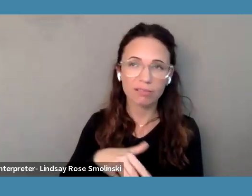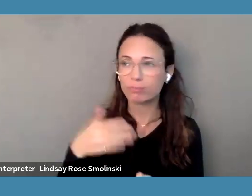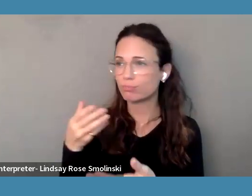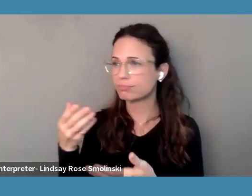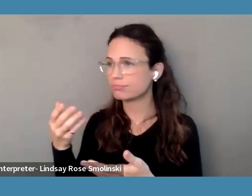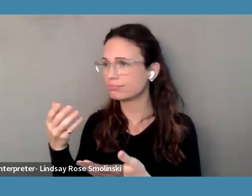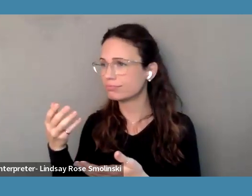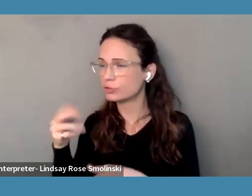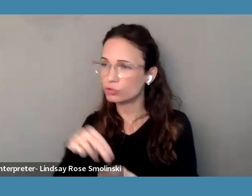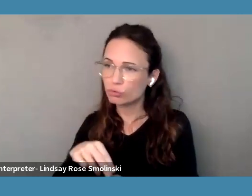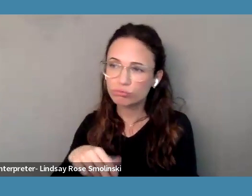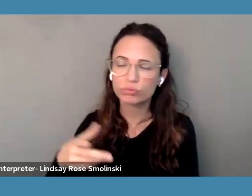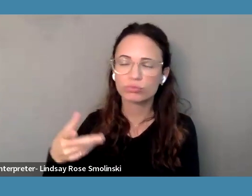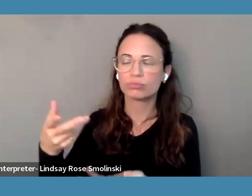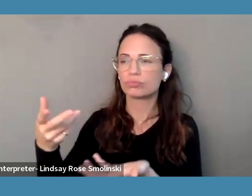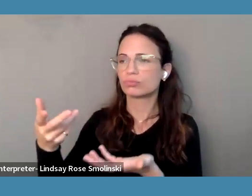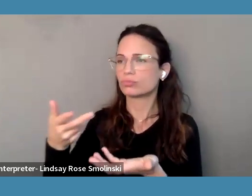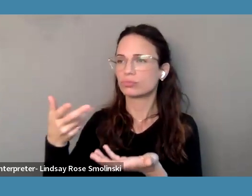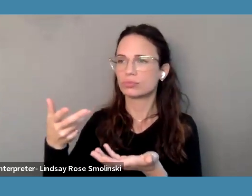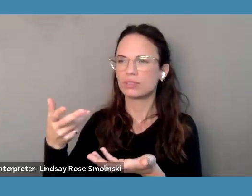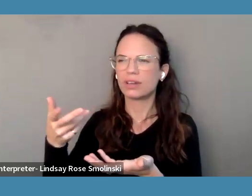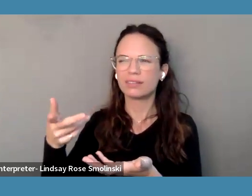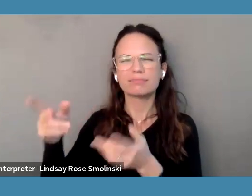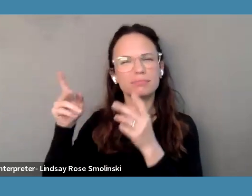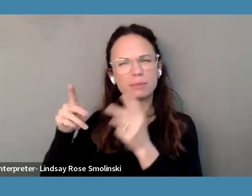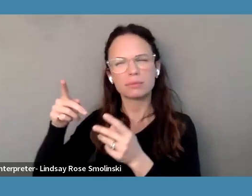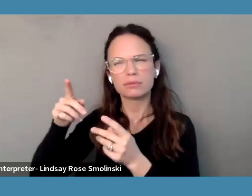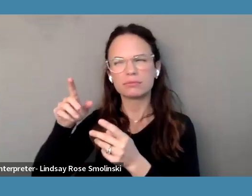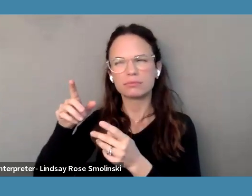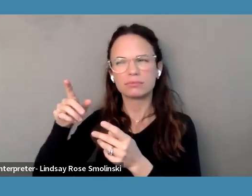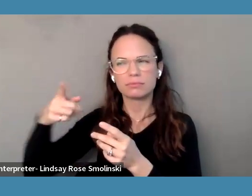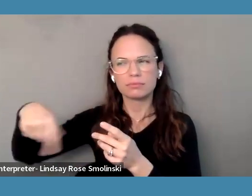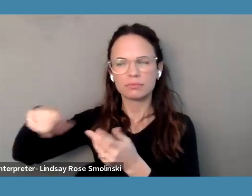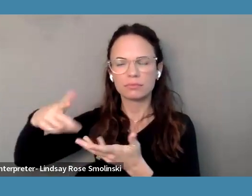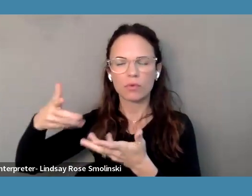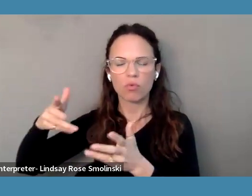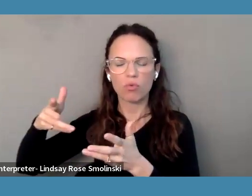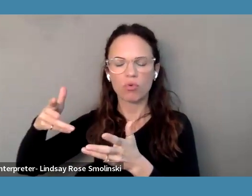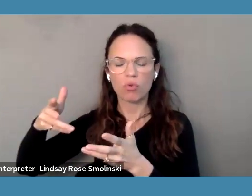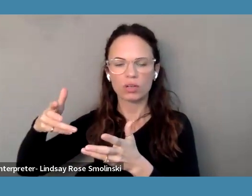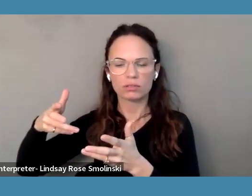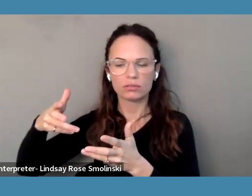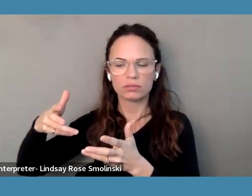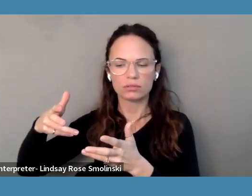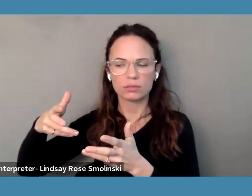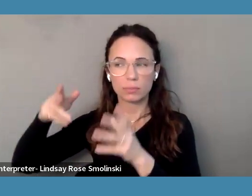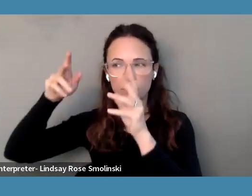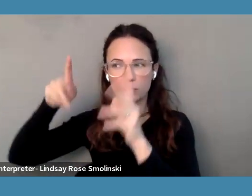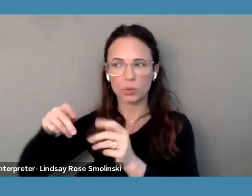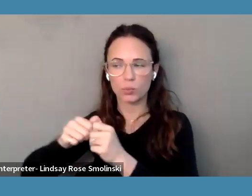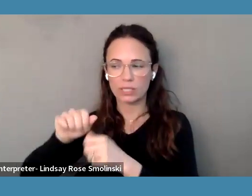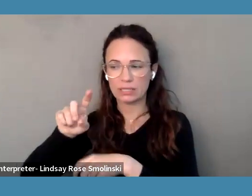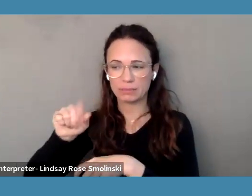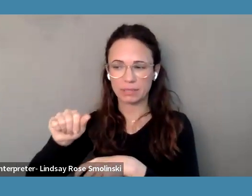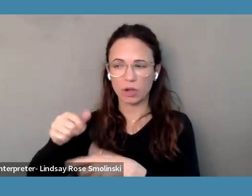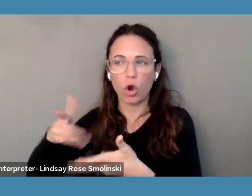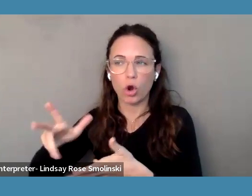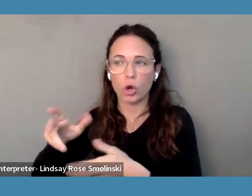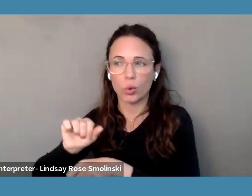or those are people that the individual with a disability is working with on a,